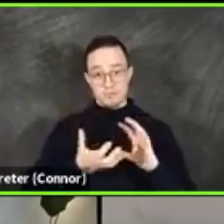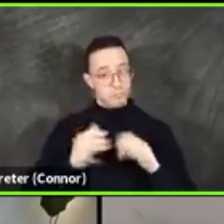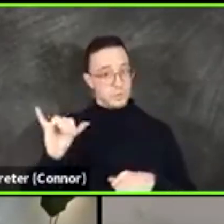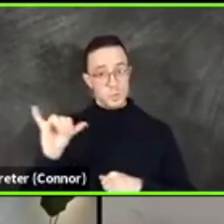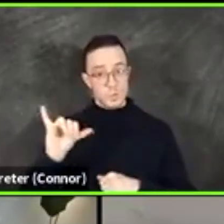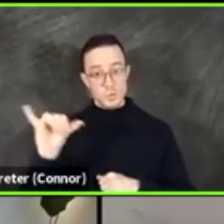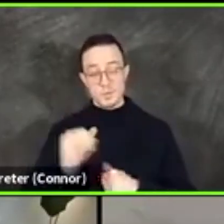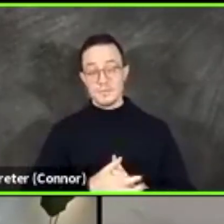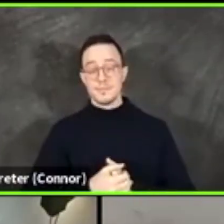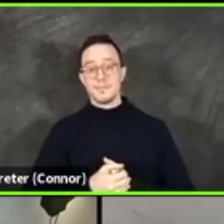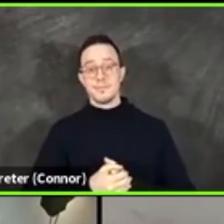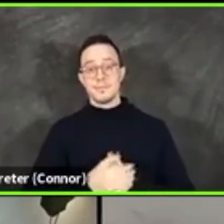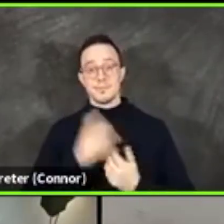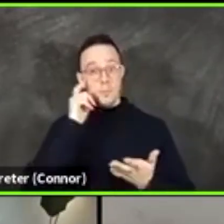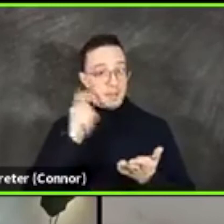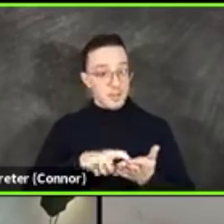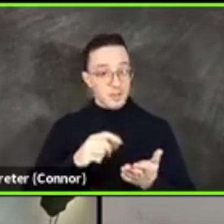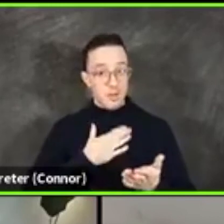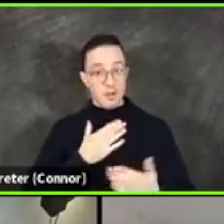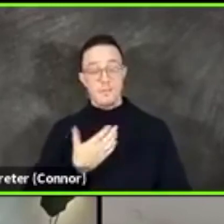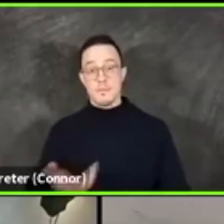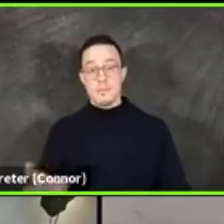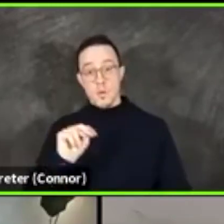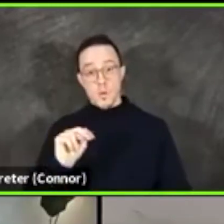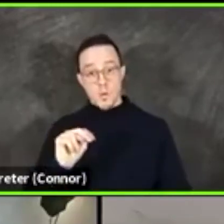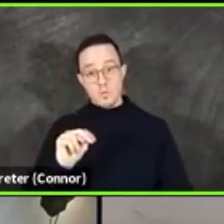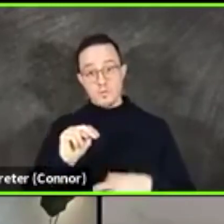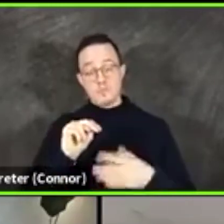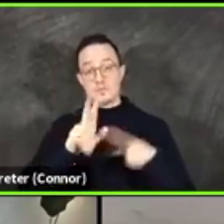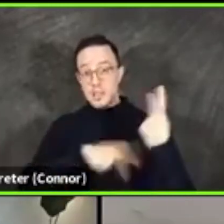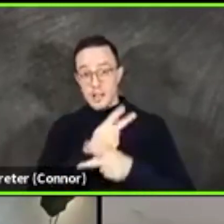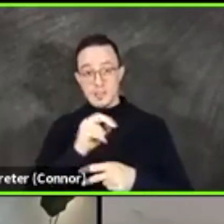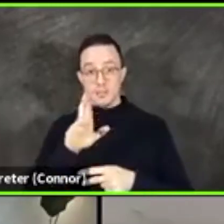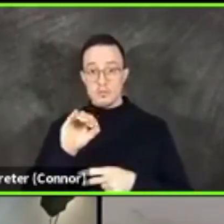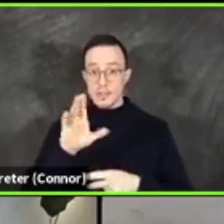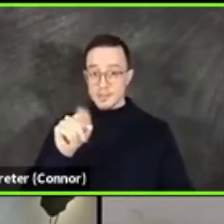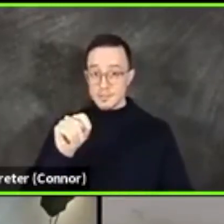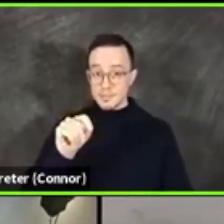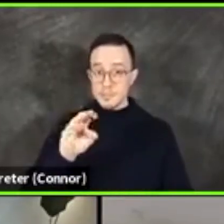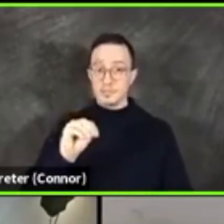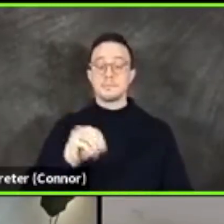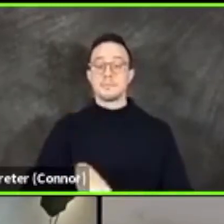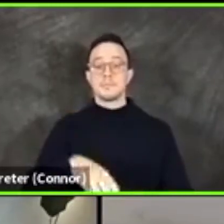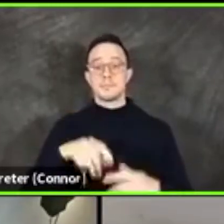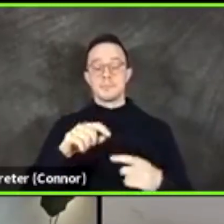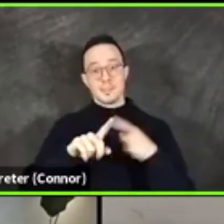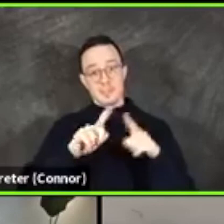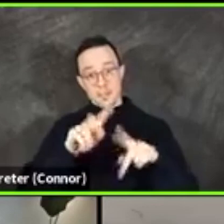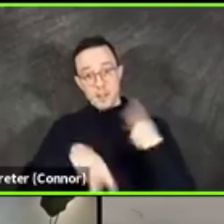OUR OWN -- THE FORMS OF RACISM, AND COLONIALISM, THAT HAVE BEEN SO EMBEDDED, AND SO ALL OF